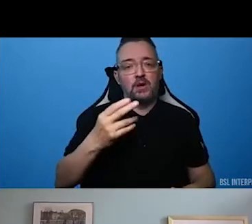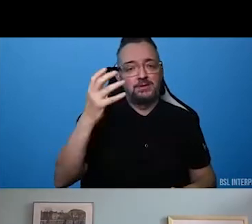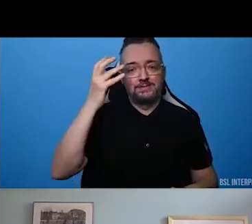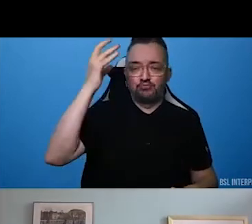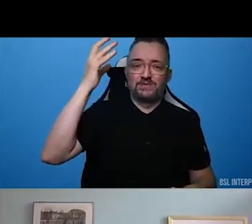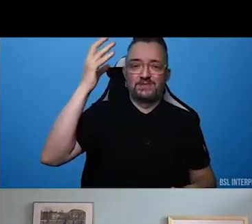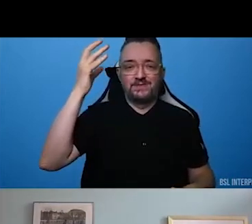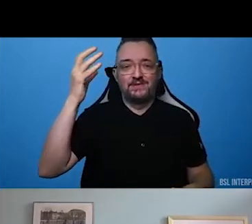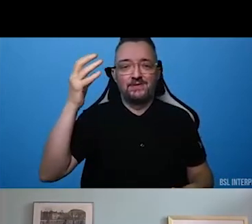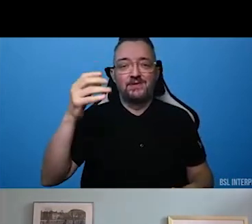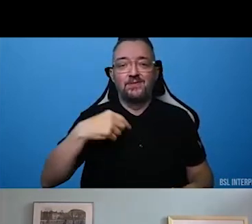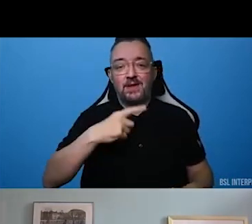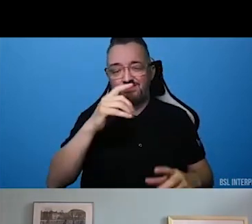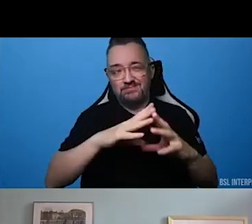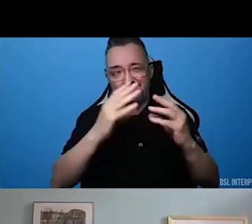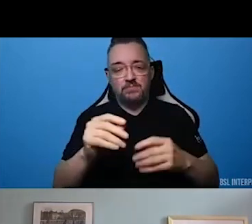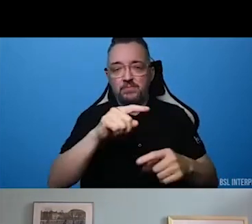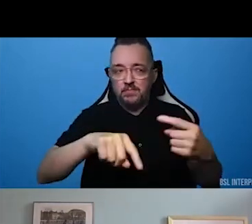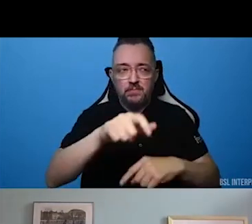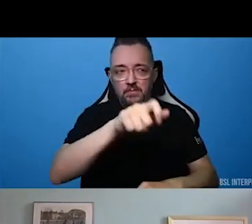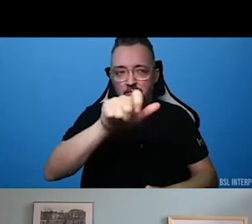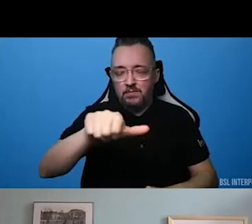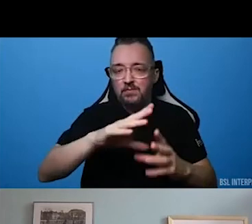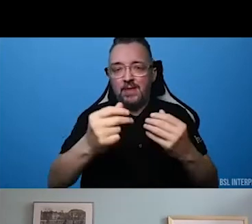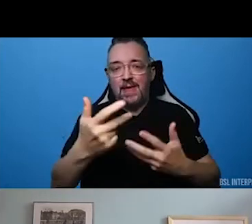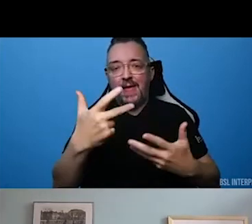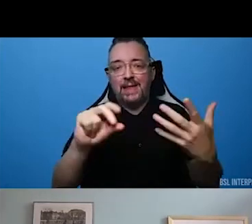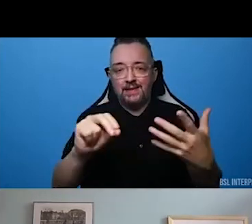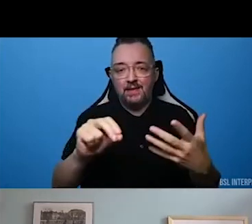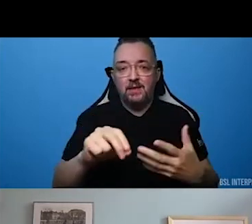of whom we can count around 80 individuals, including Walter Tullidelph.